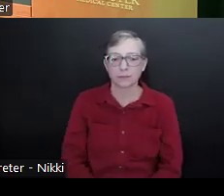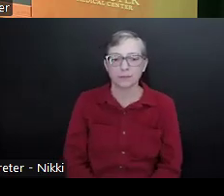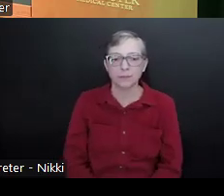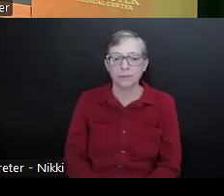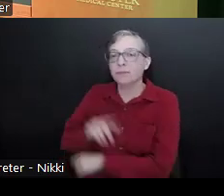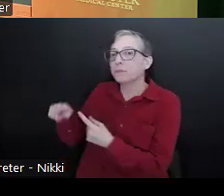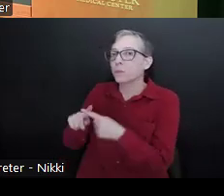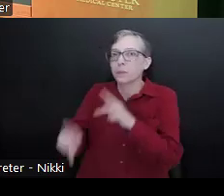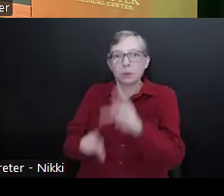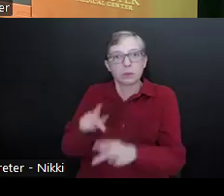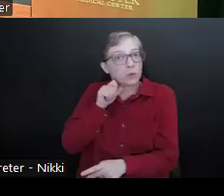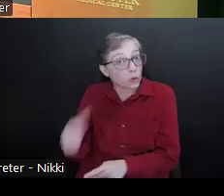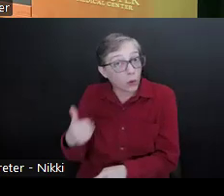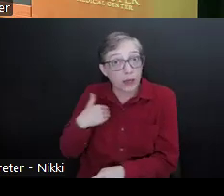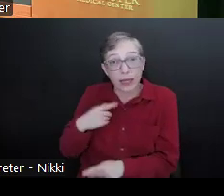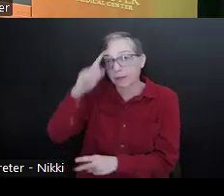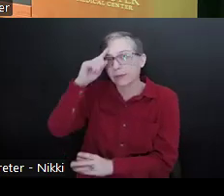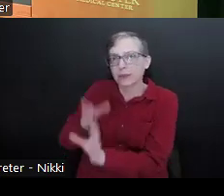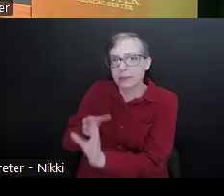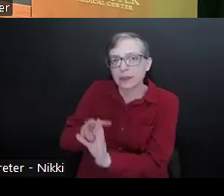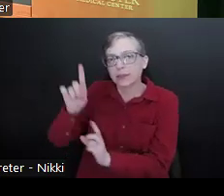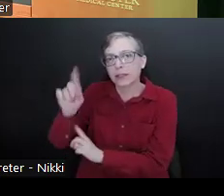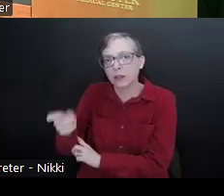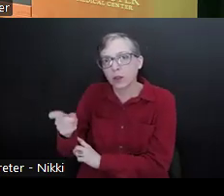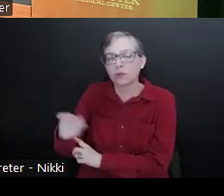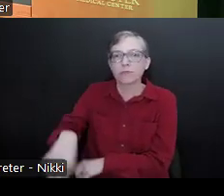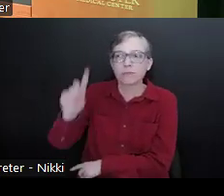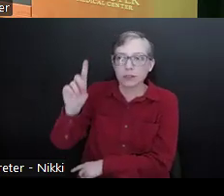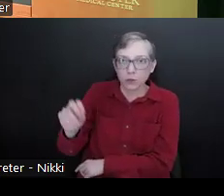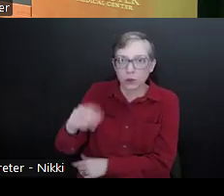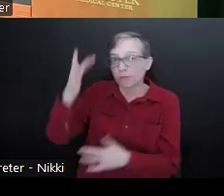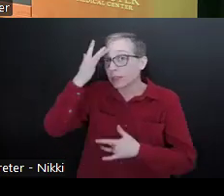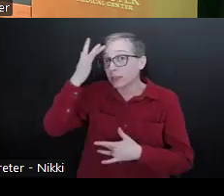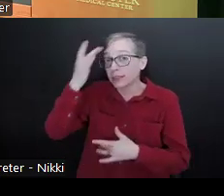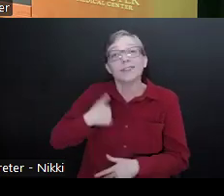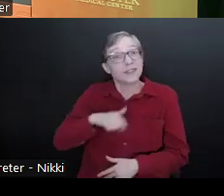illnesses we can help them feel better um even if we're just encountering them kind